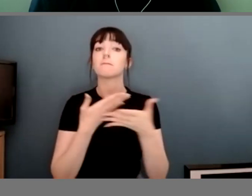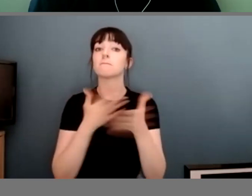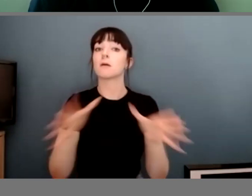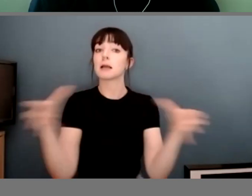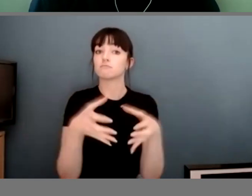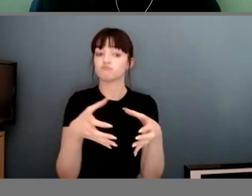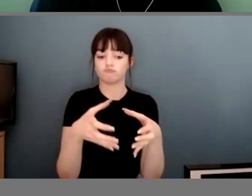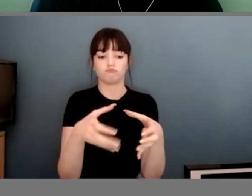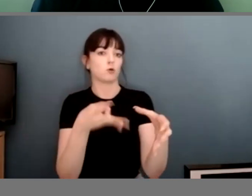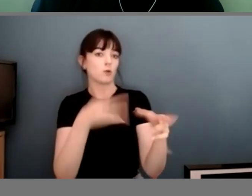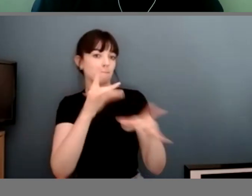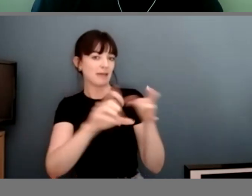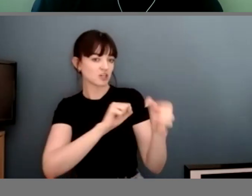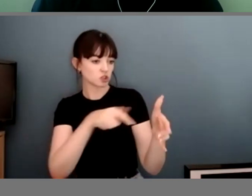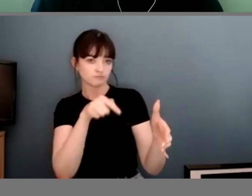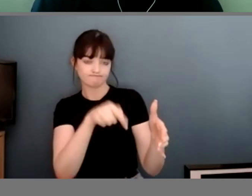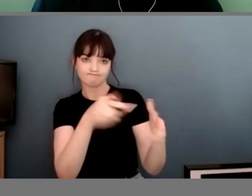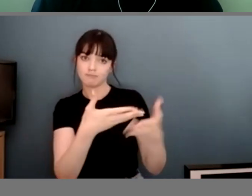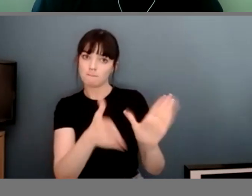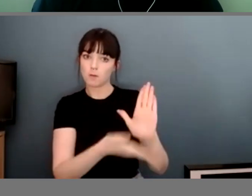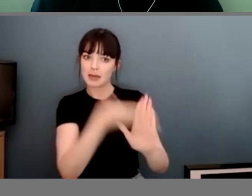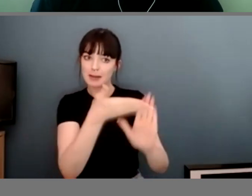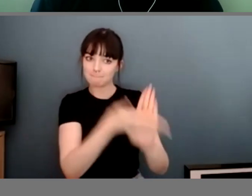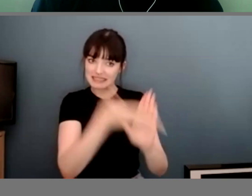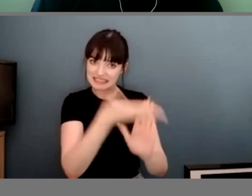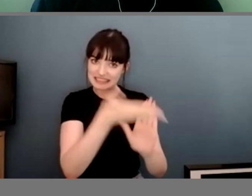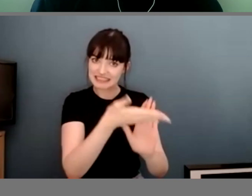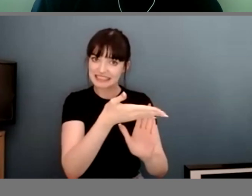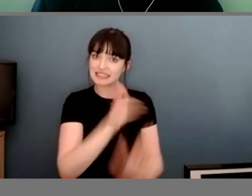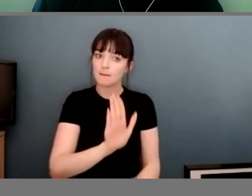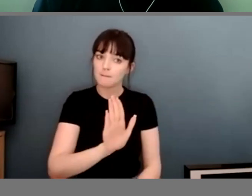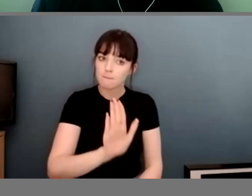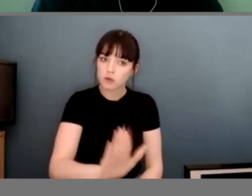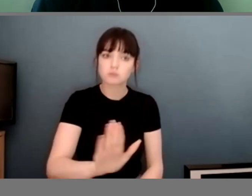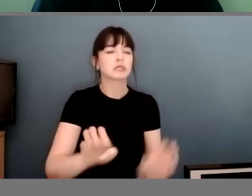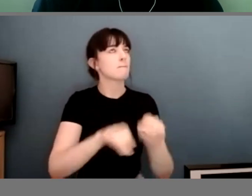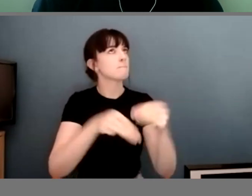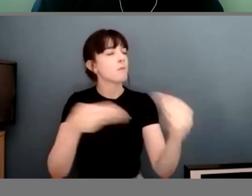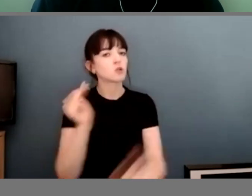public buildings are as far as practical accessible to persons with disabilities